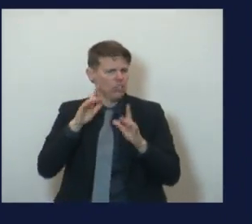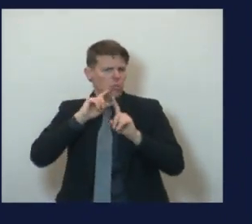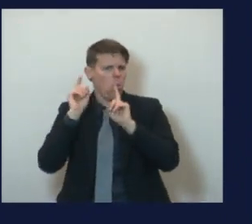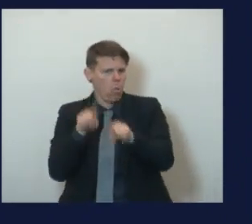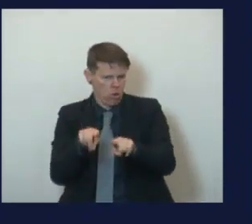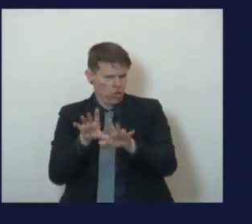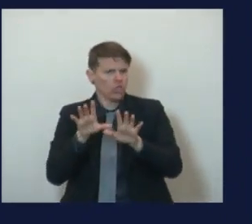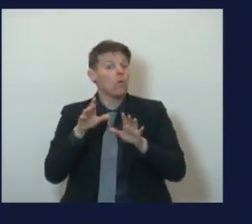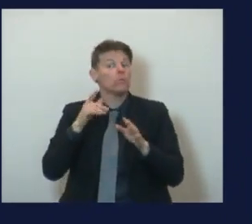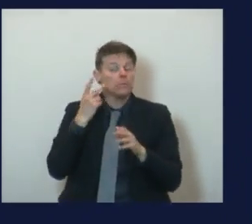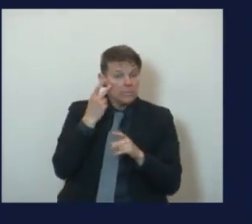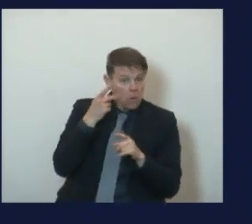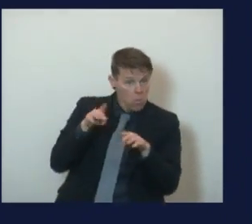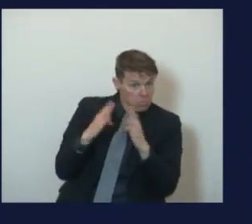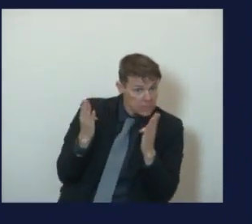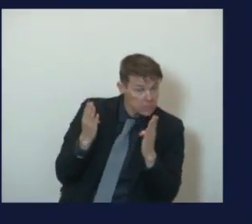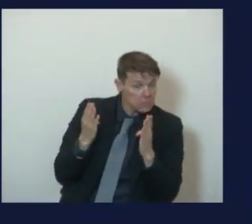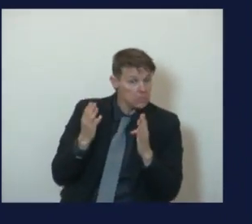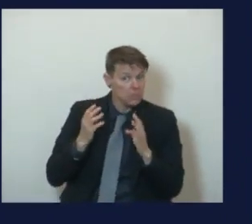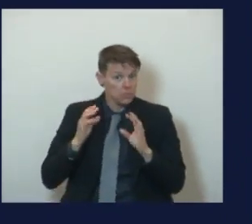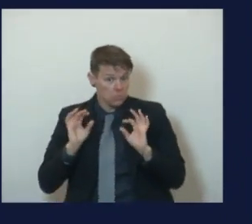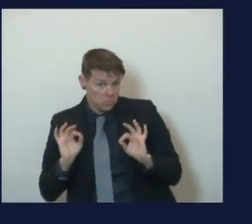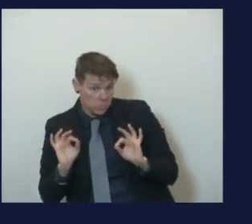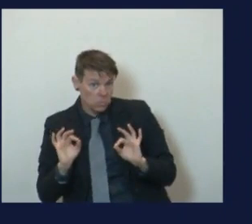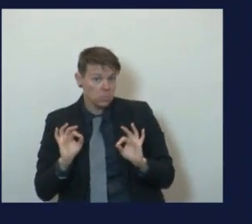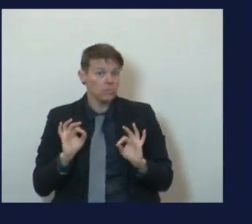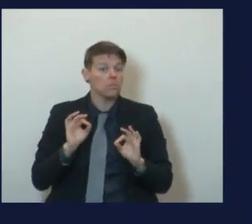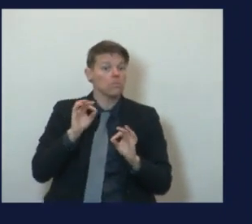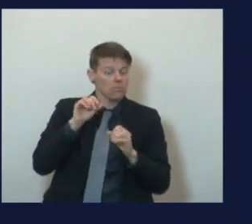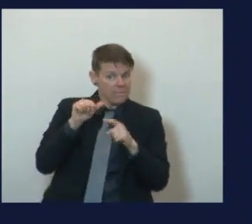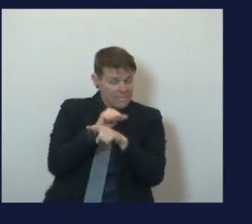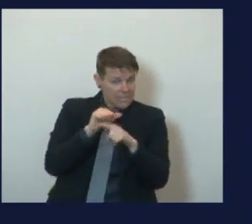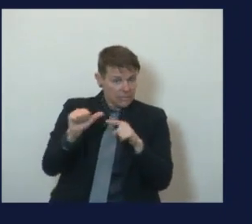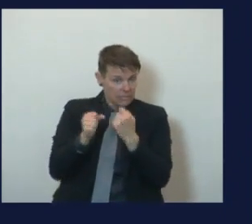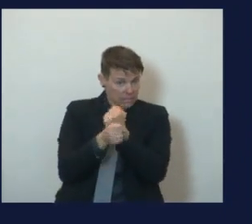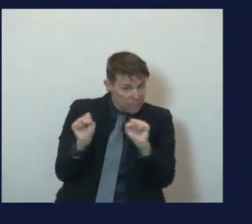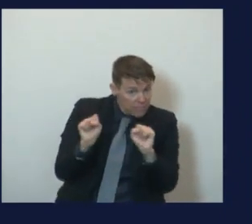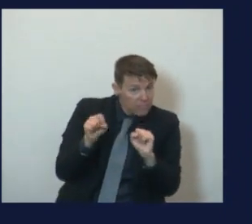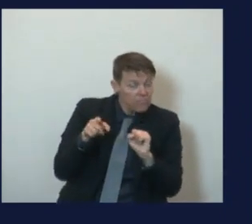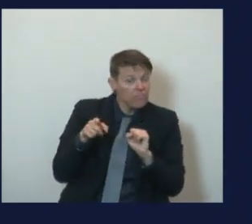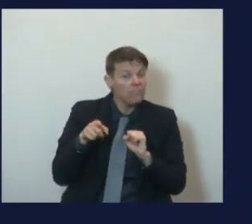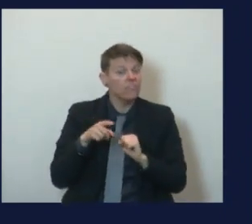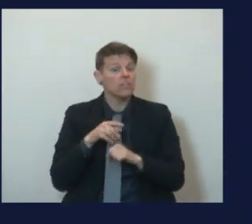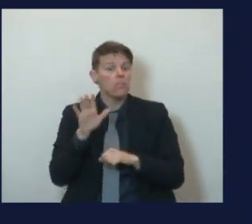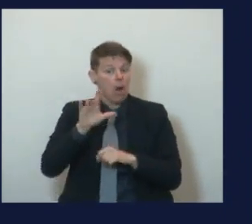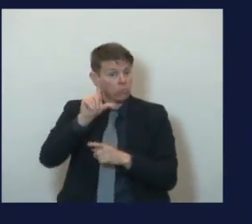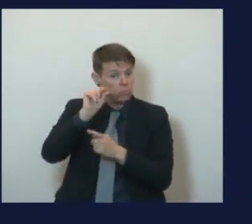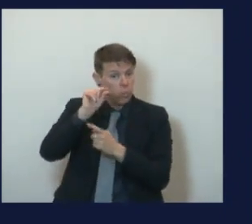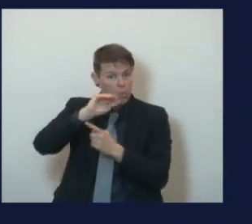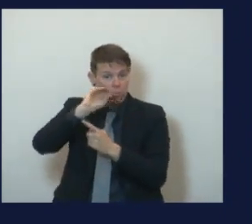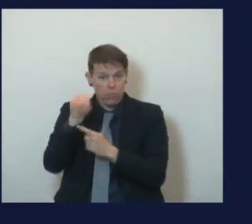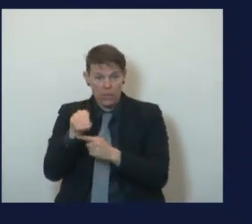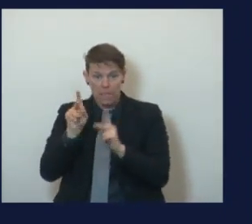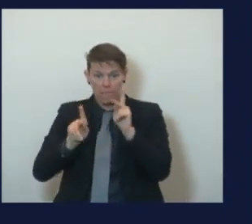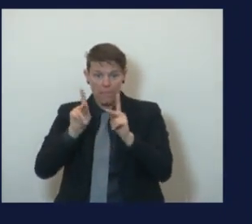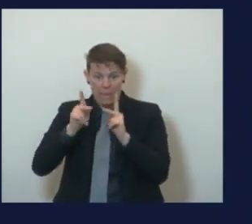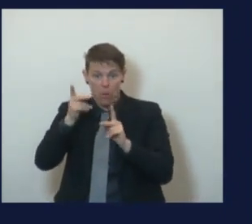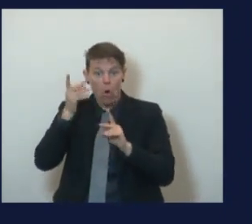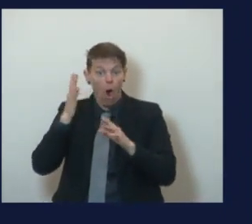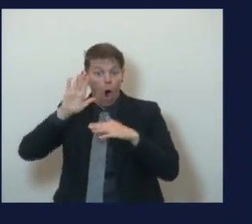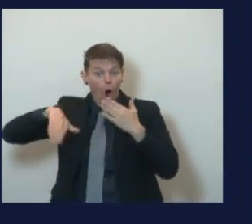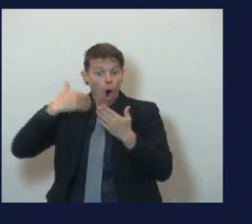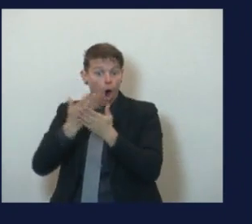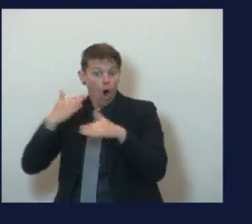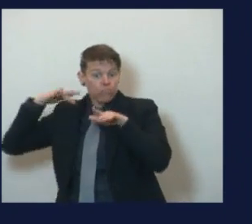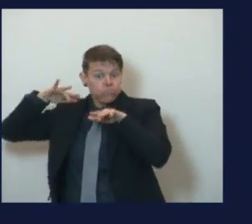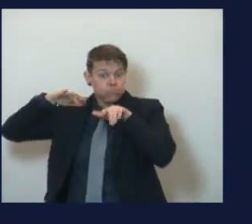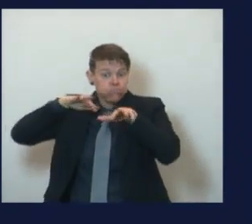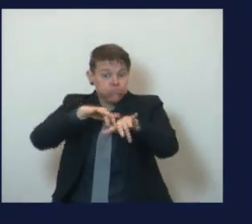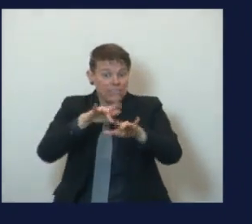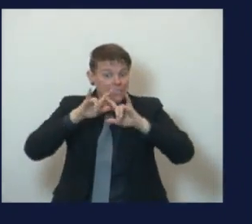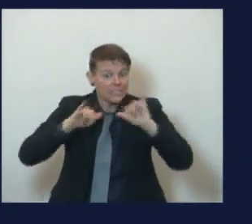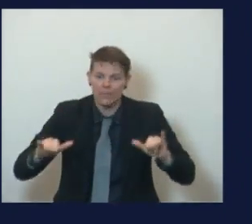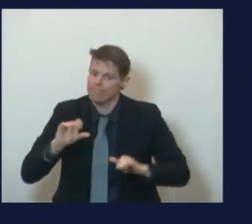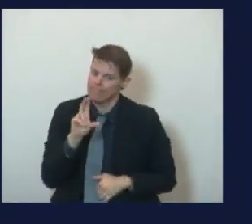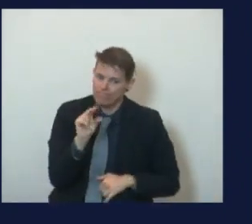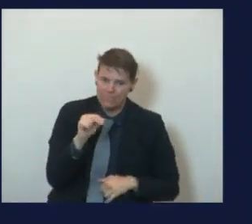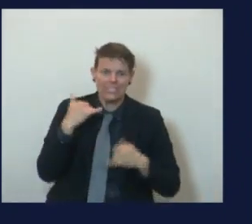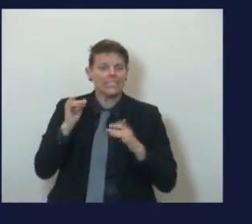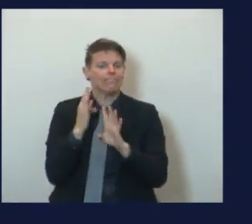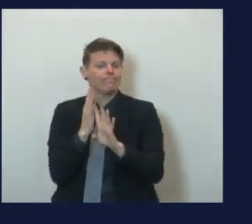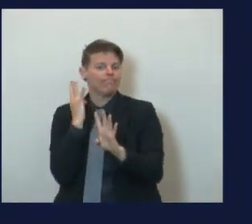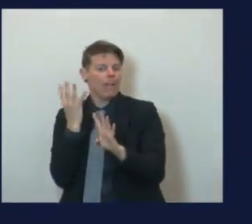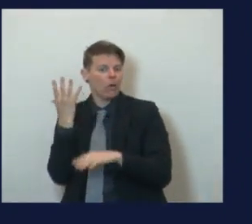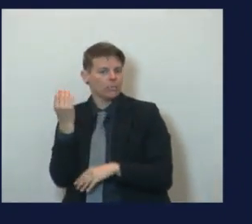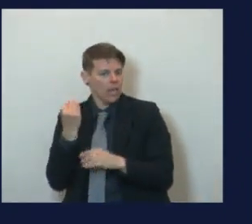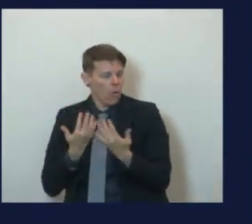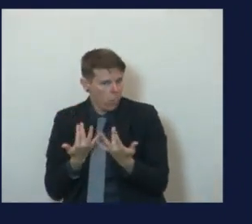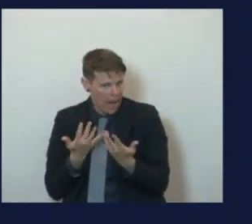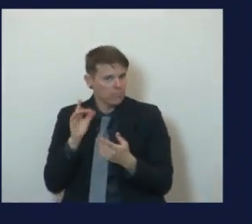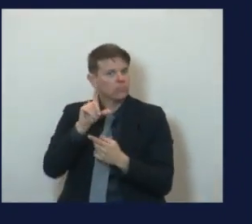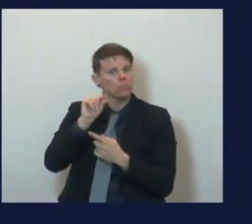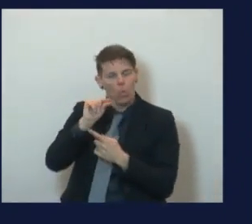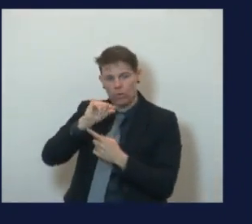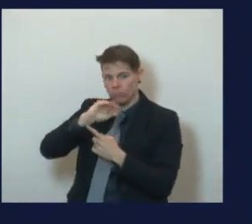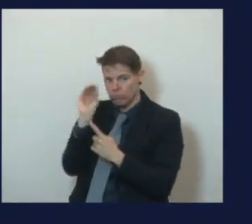SO NOT JUST THE ONES IN THE CURRENT ORDER WHICH I WENT OVER EARLIER COULD OPERATE ACCORDING TO A RETAIL COVID SAFE PRACTICE AND THAT LOOKS AT A 20% OCCUPANCY AND WE USE THE FIRE